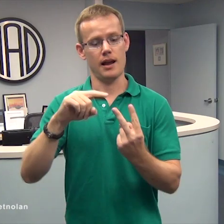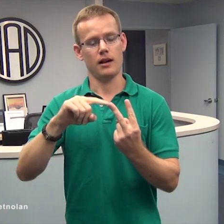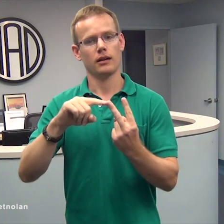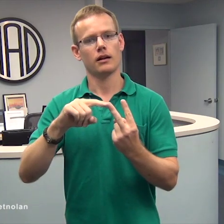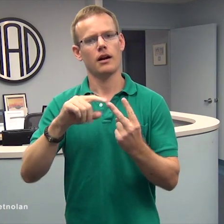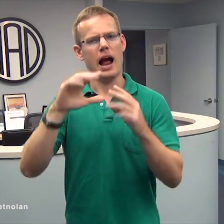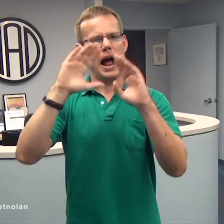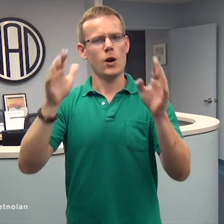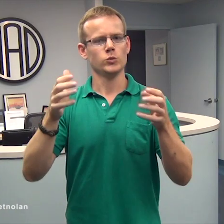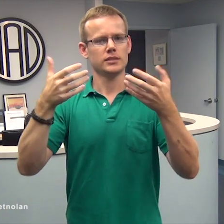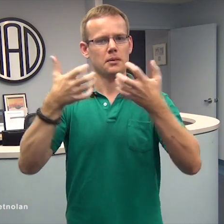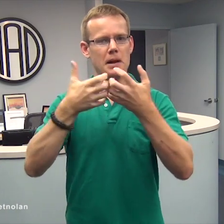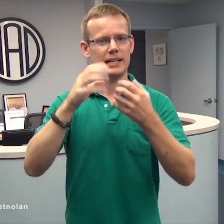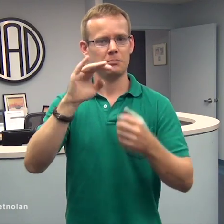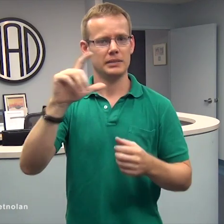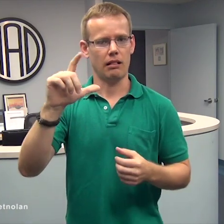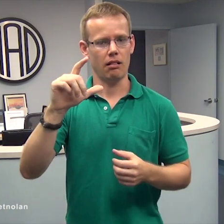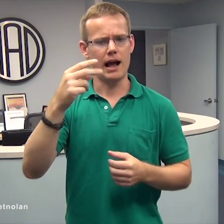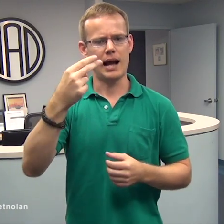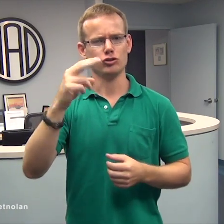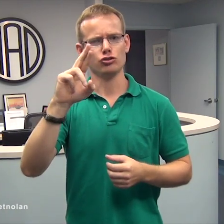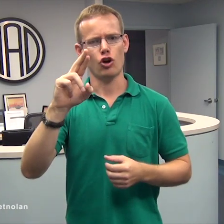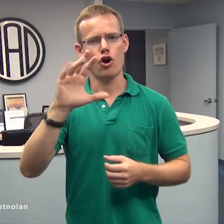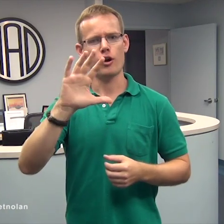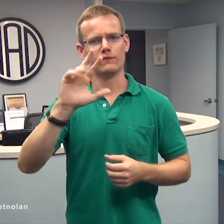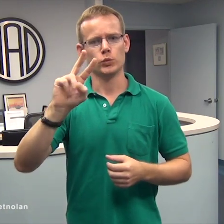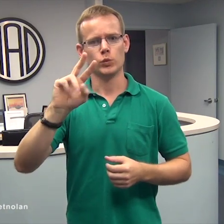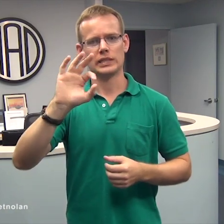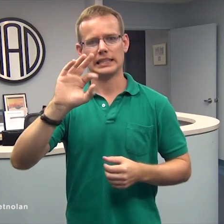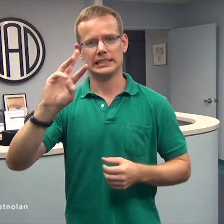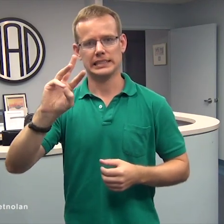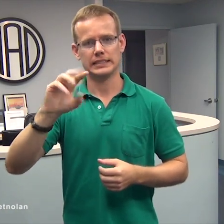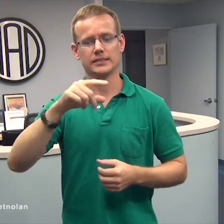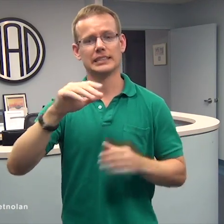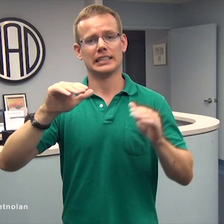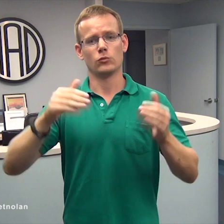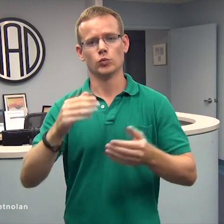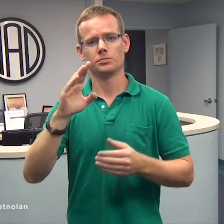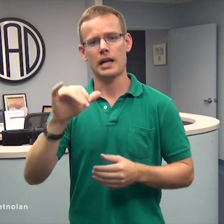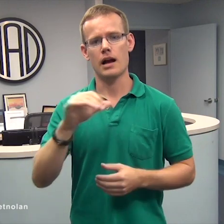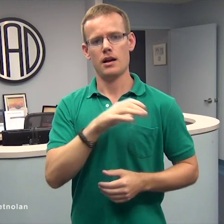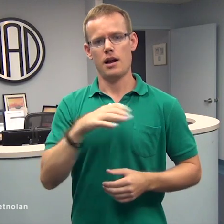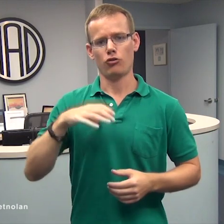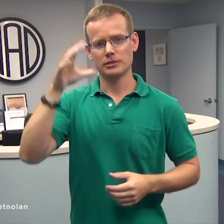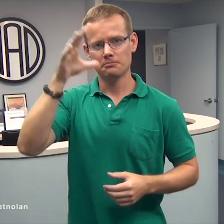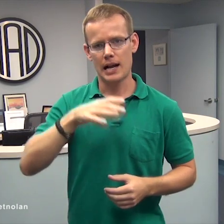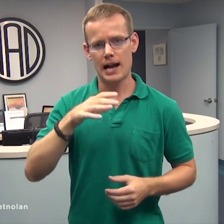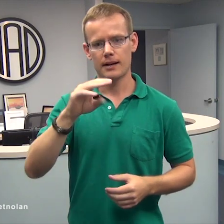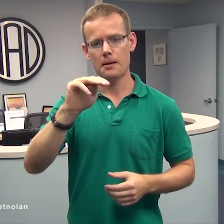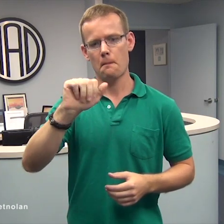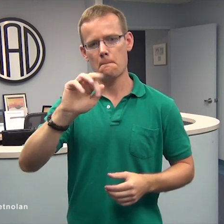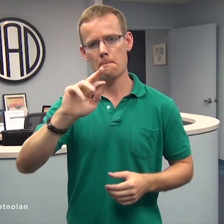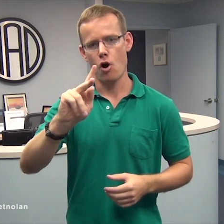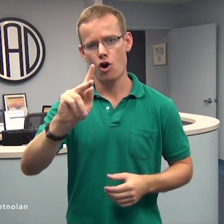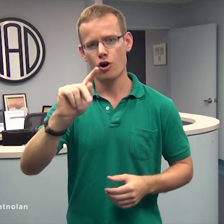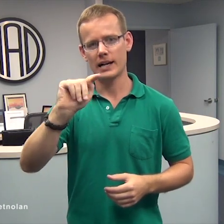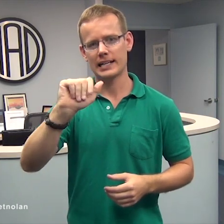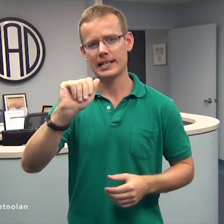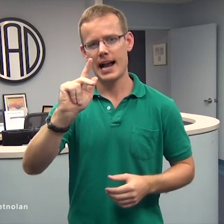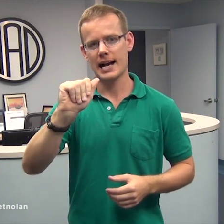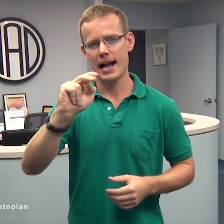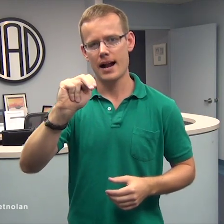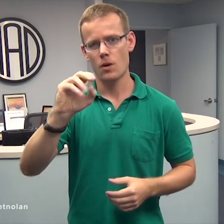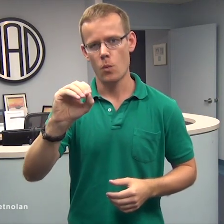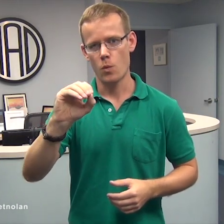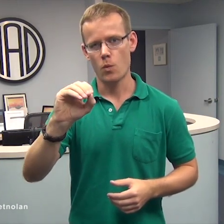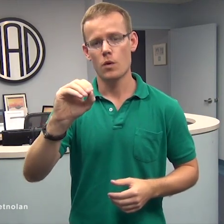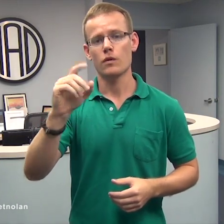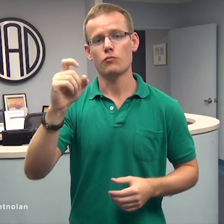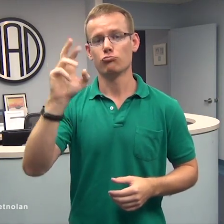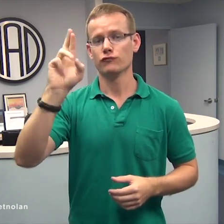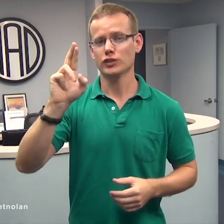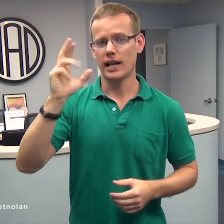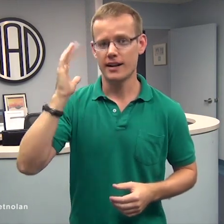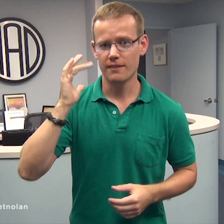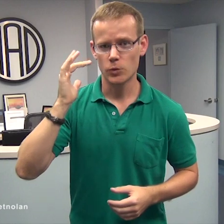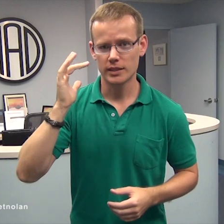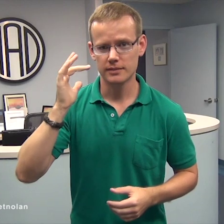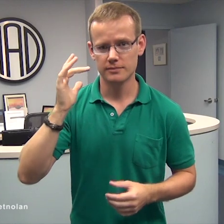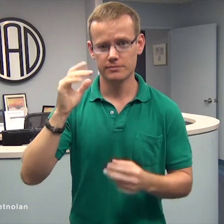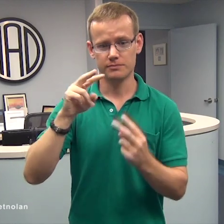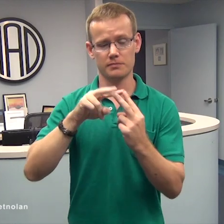and the H.R. 5296 bill introduced by Congressman Mark Takano (from Riverside, California) just last month.